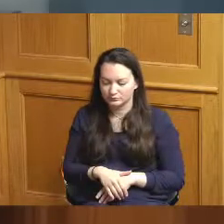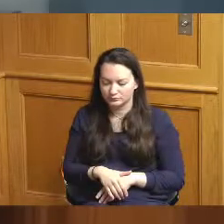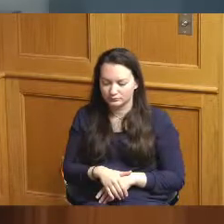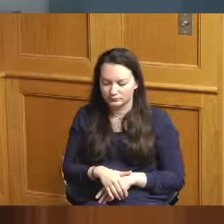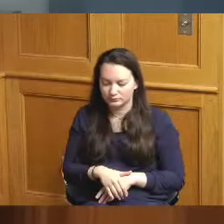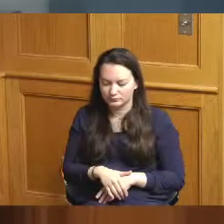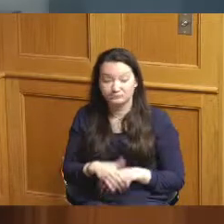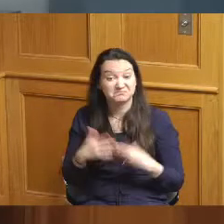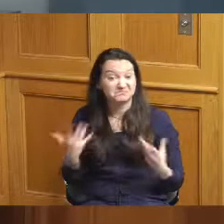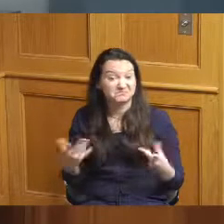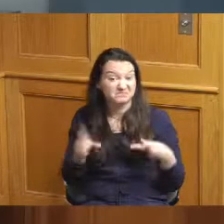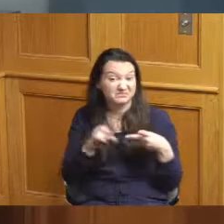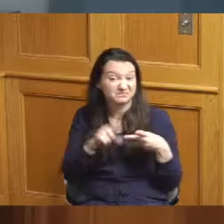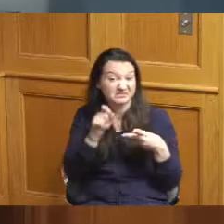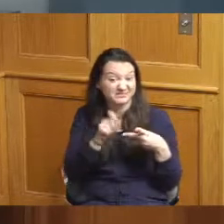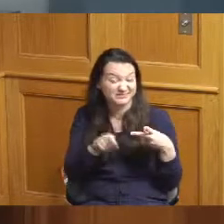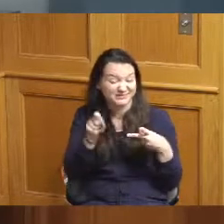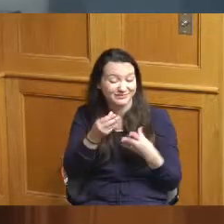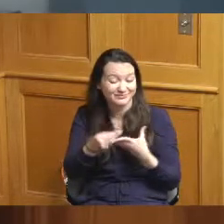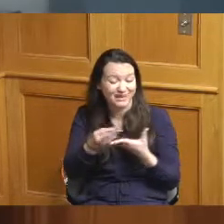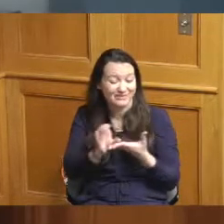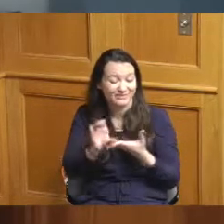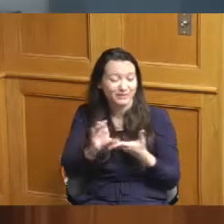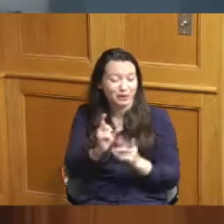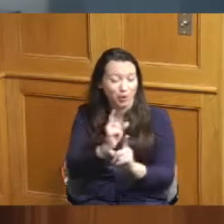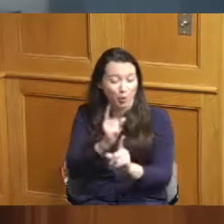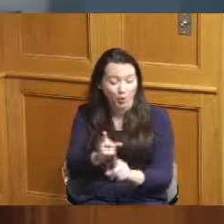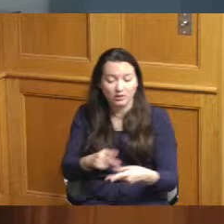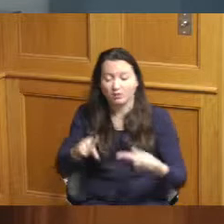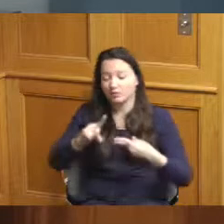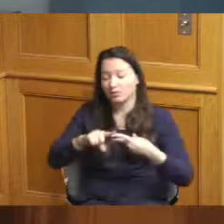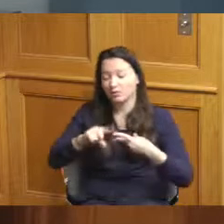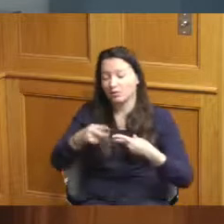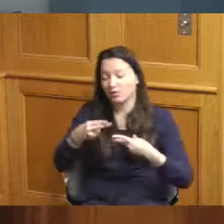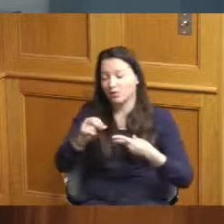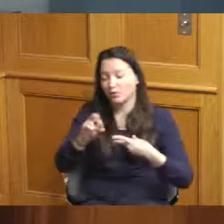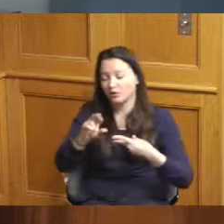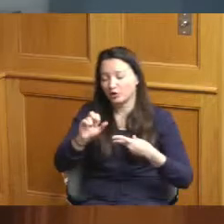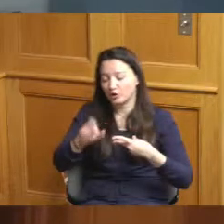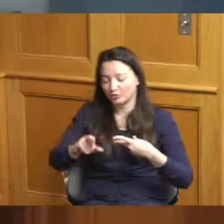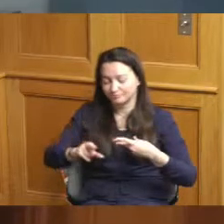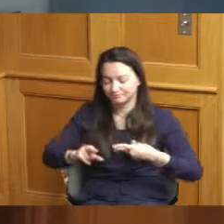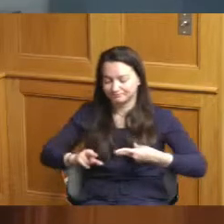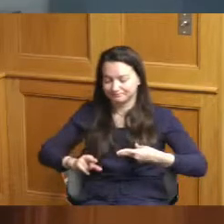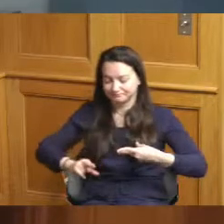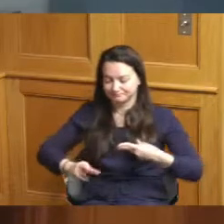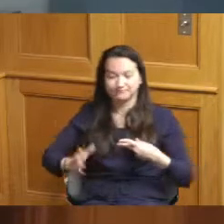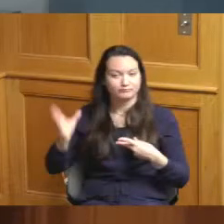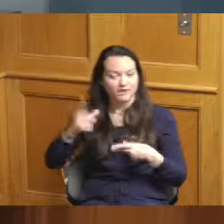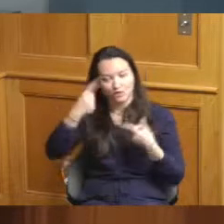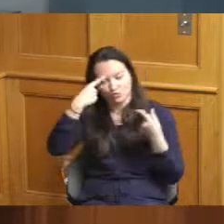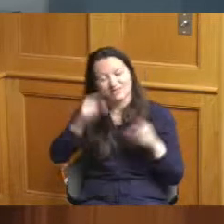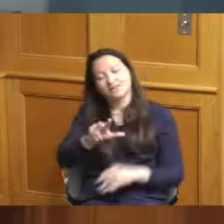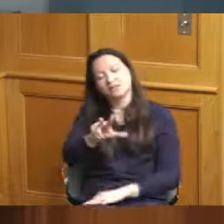so if I exceeded their investment goals and then hoarder originally agreed to invest 300,000 in